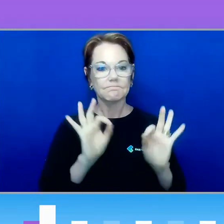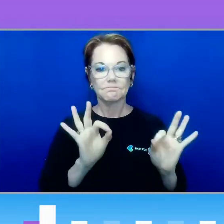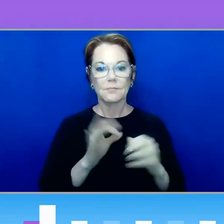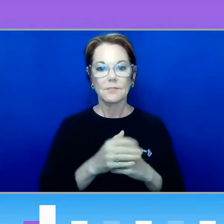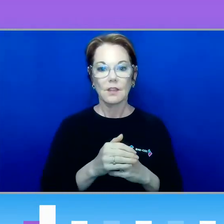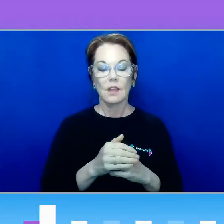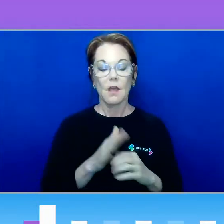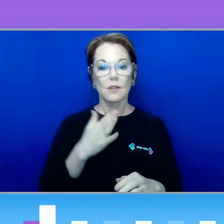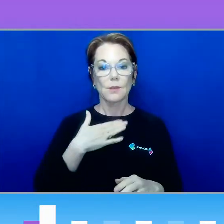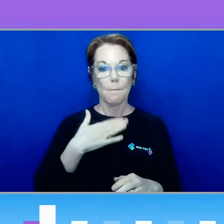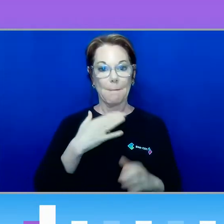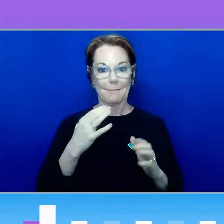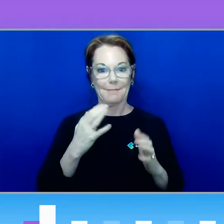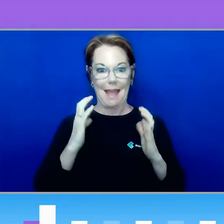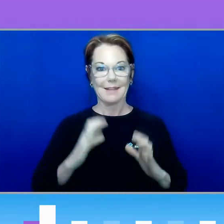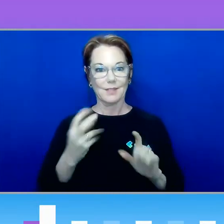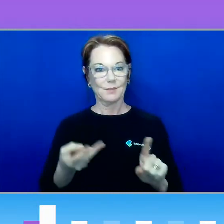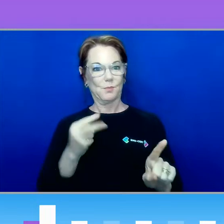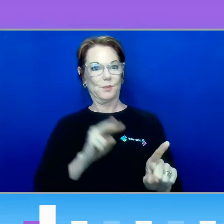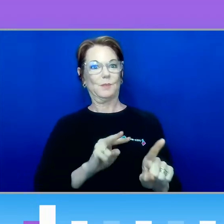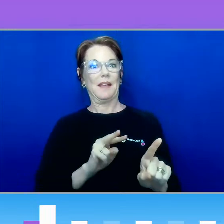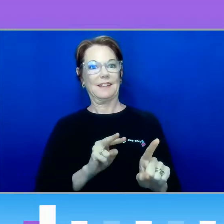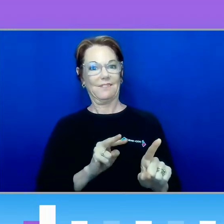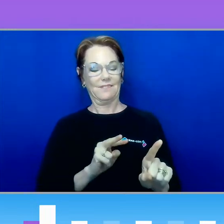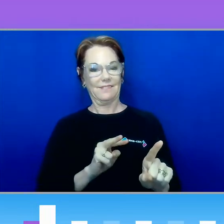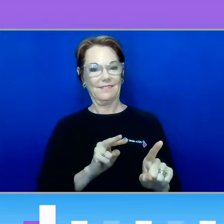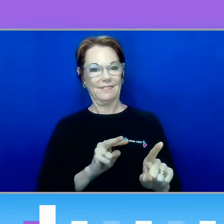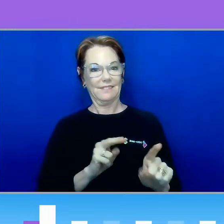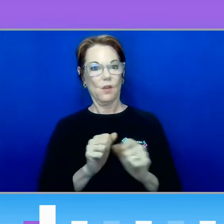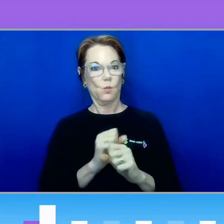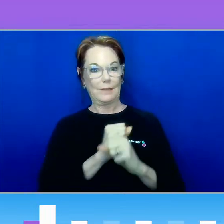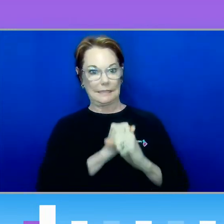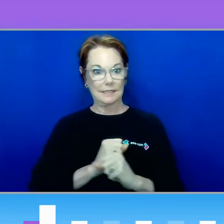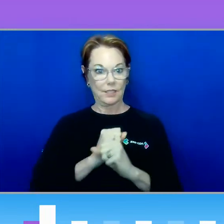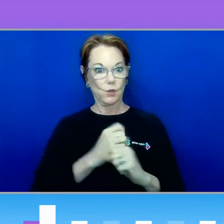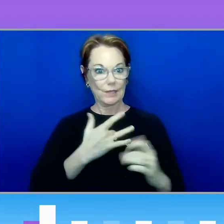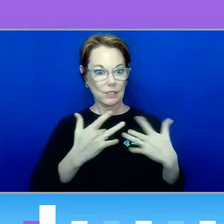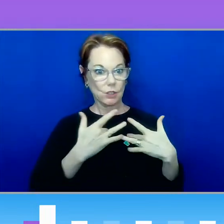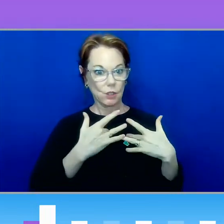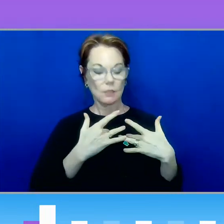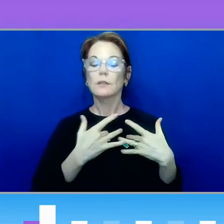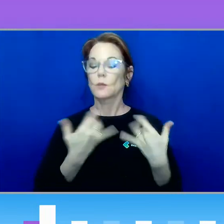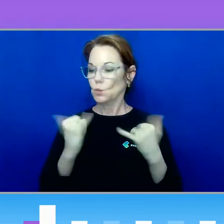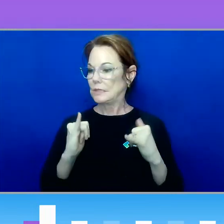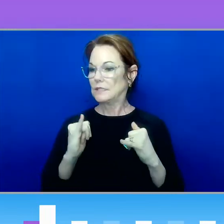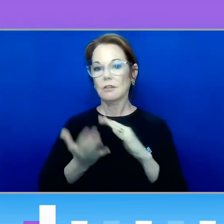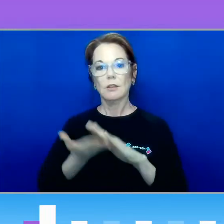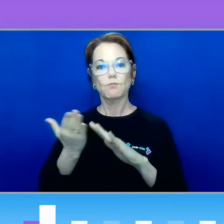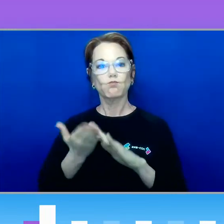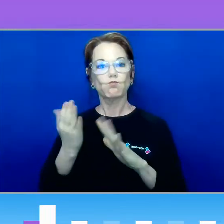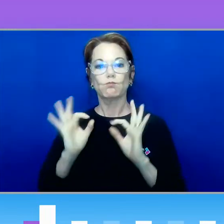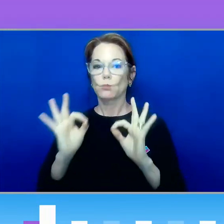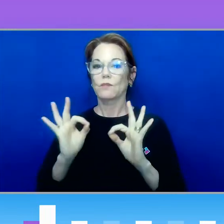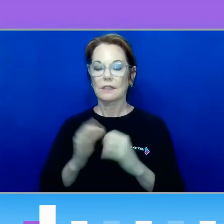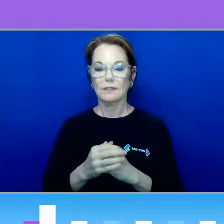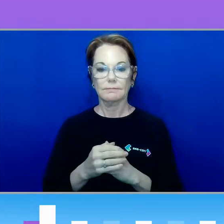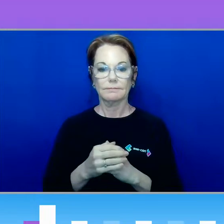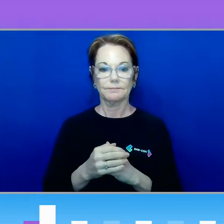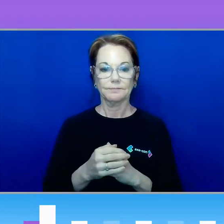can say from a customer perspective with a lot of security concerns, we were able to get it up and running. No